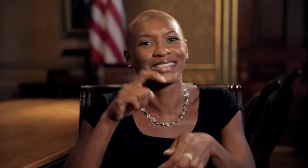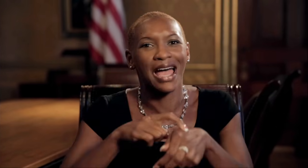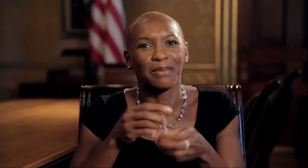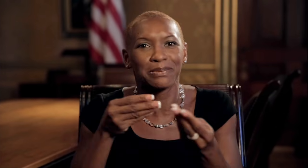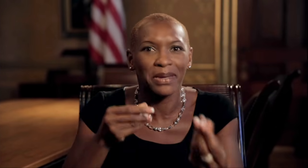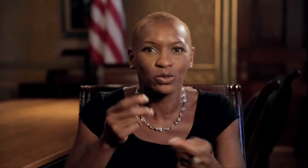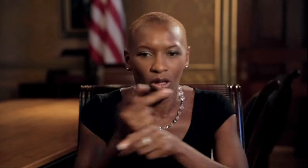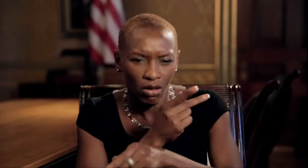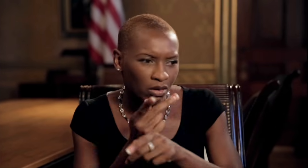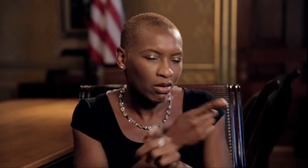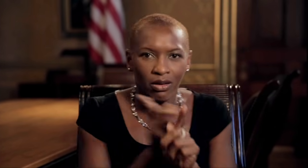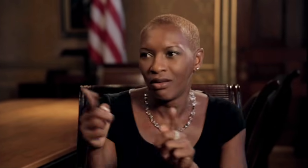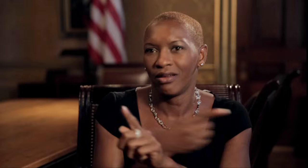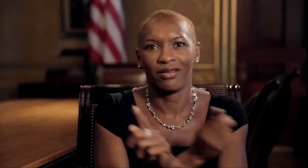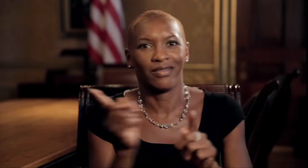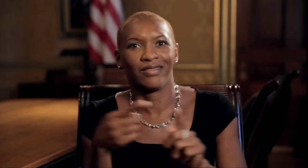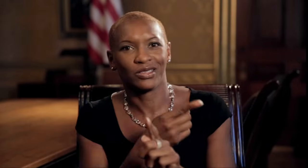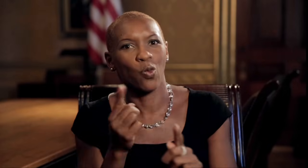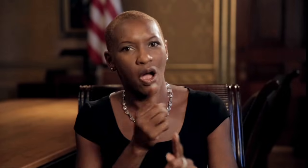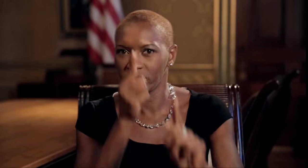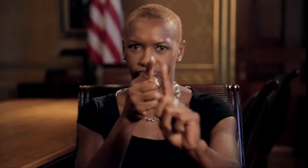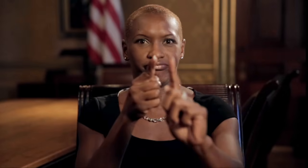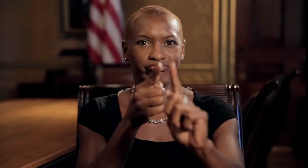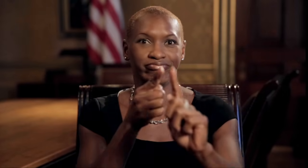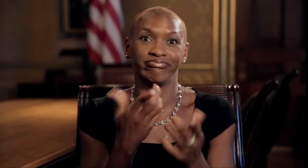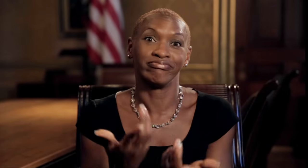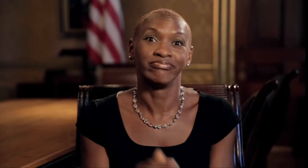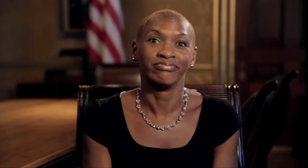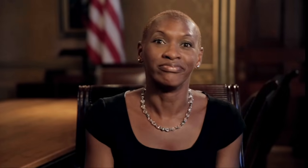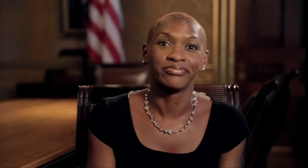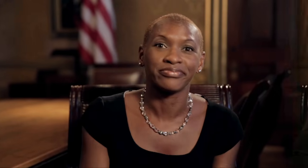You spend less time working your way through the path to your career. So I would set a goal right now.